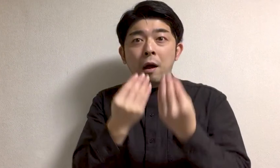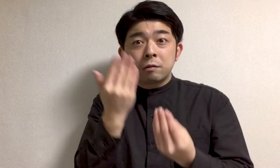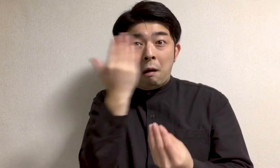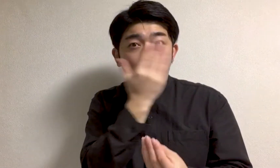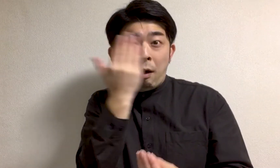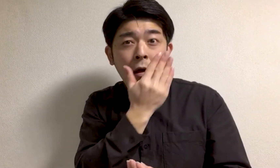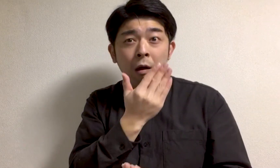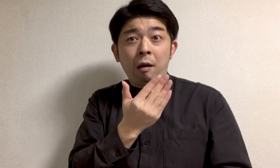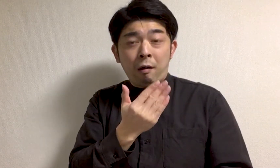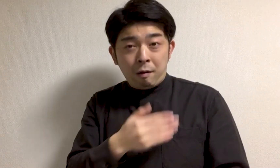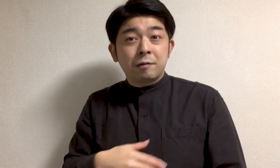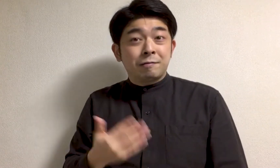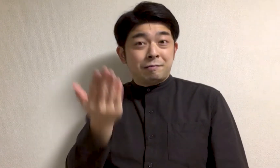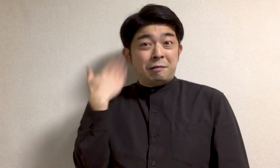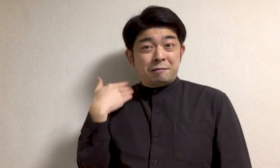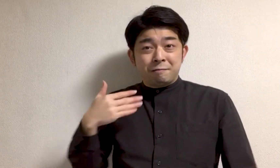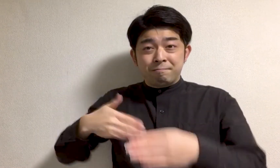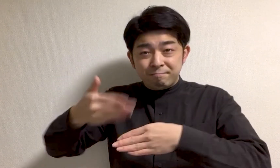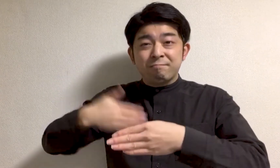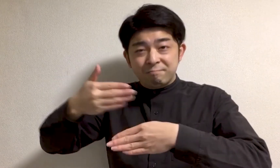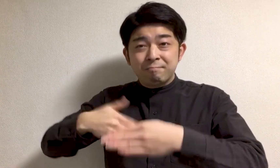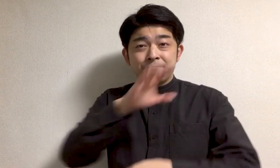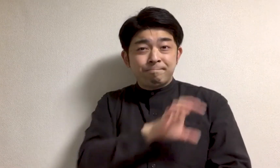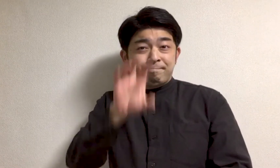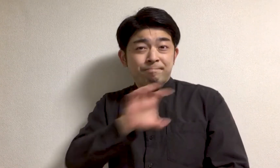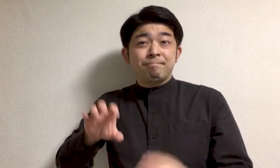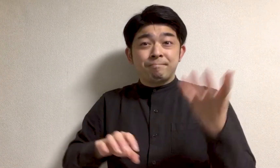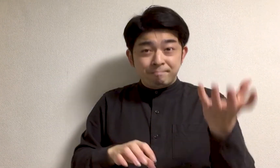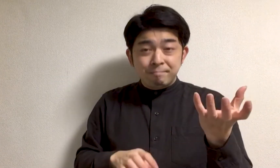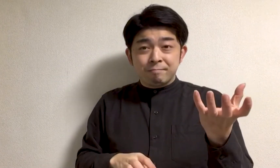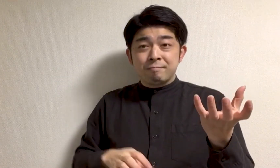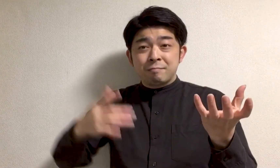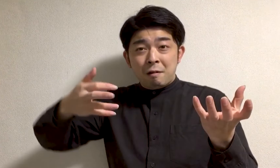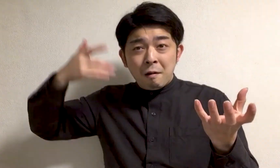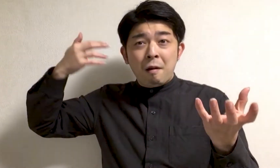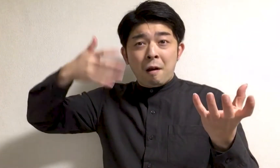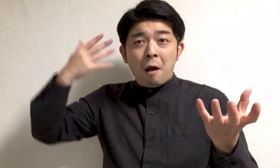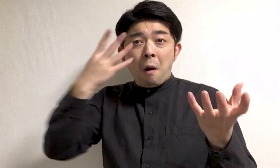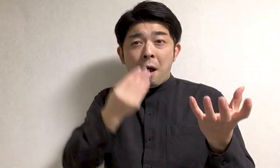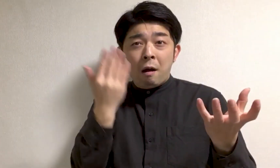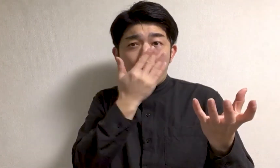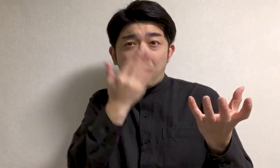Entering vicious circle or creating infinite series,